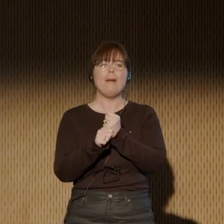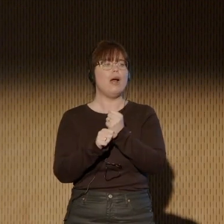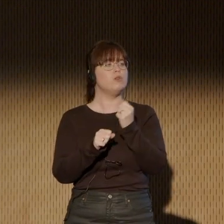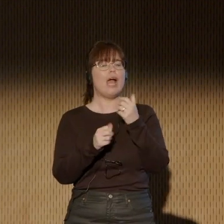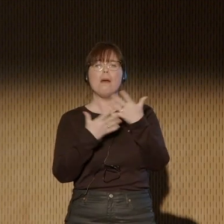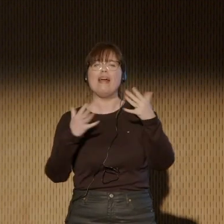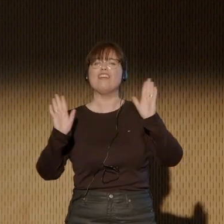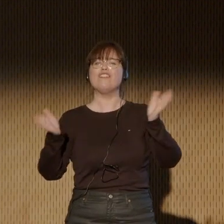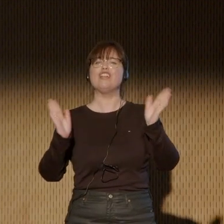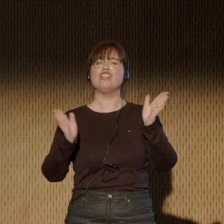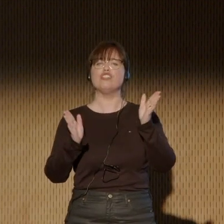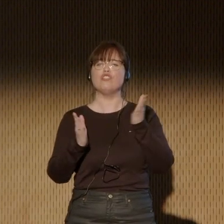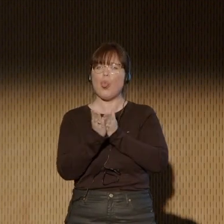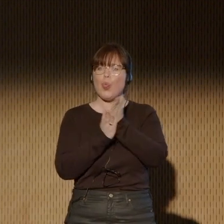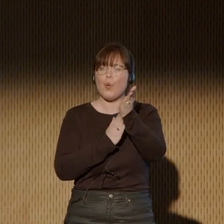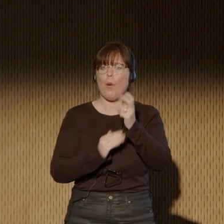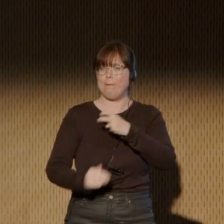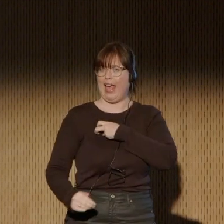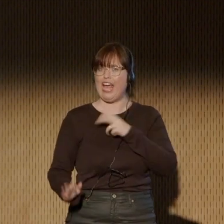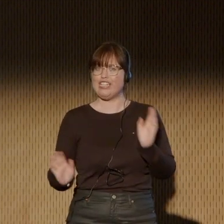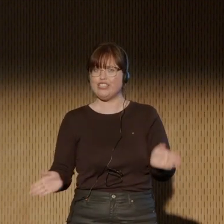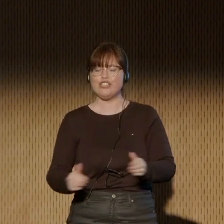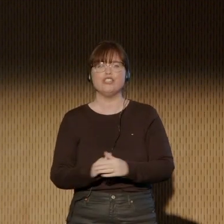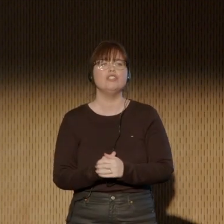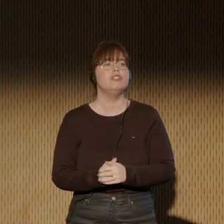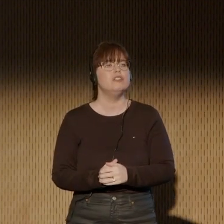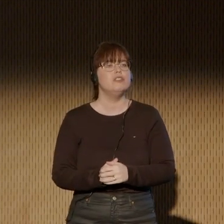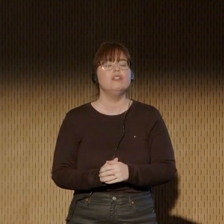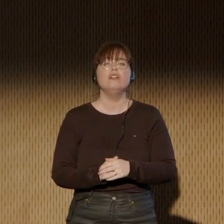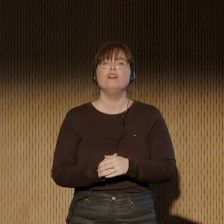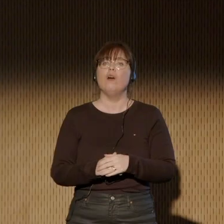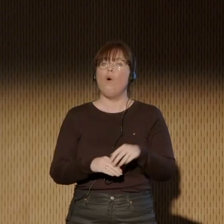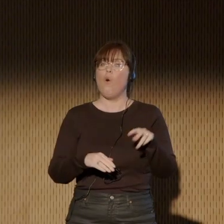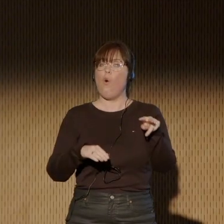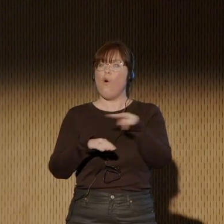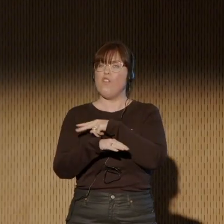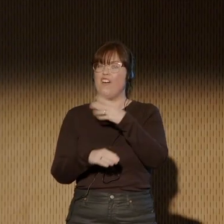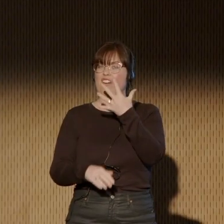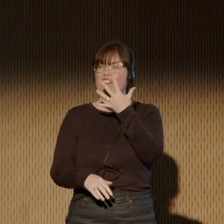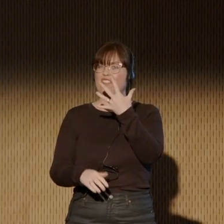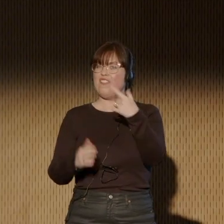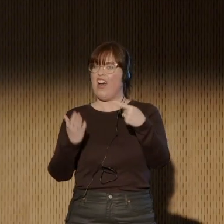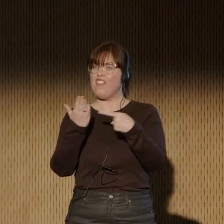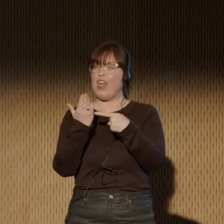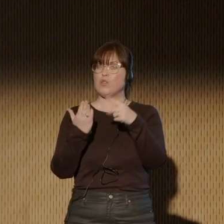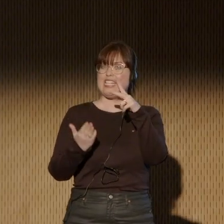already completed the digital badge, we have over 5,700 now who have done either the universal